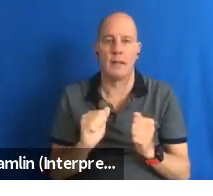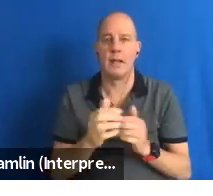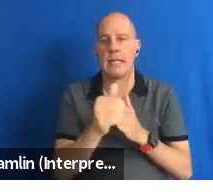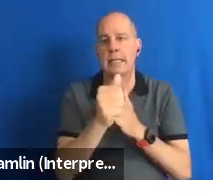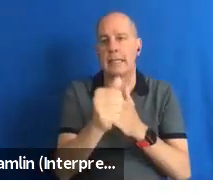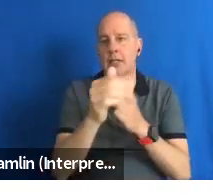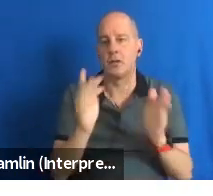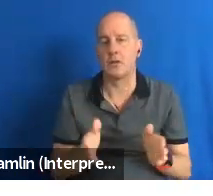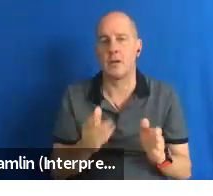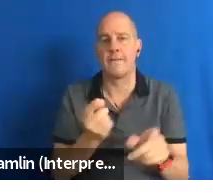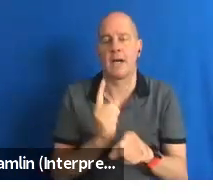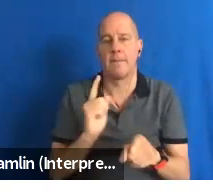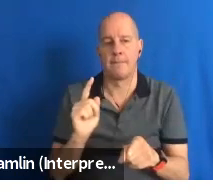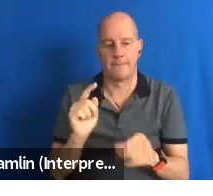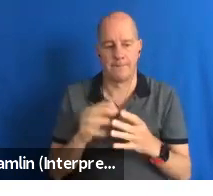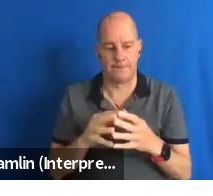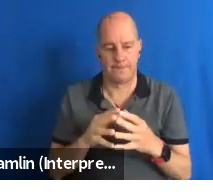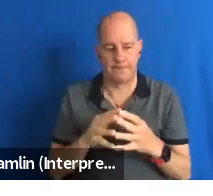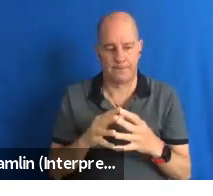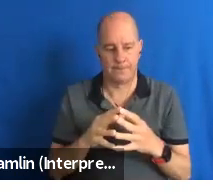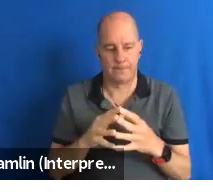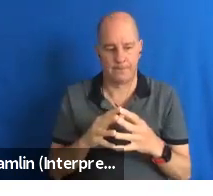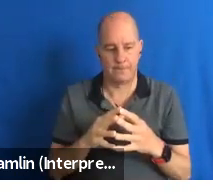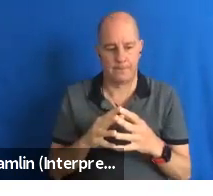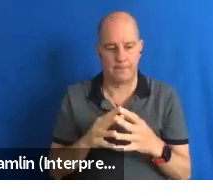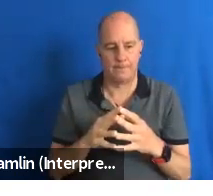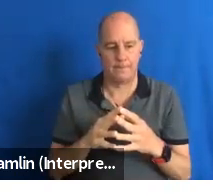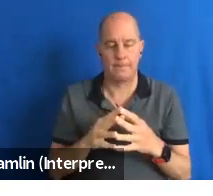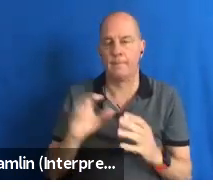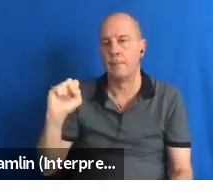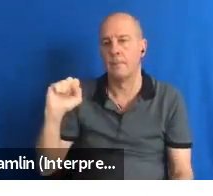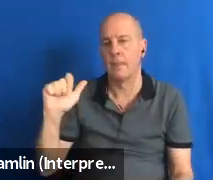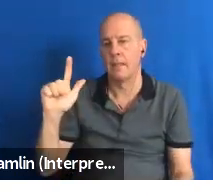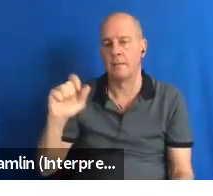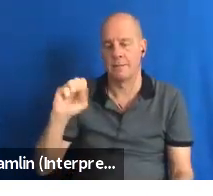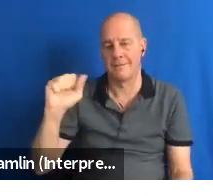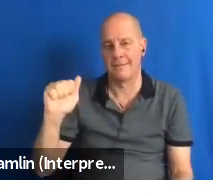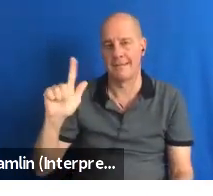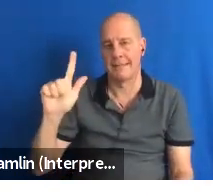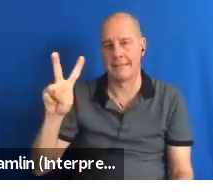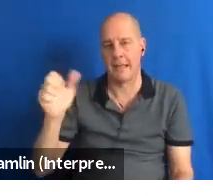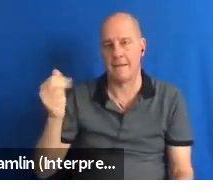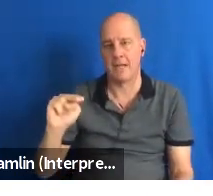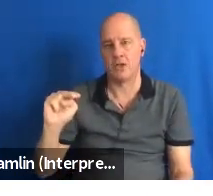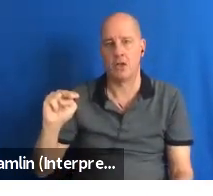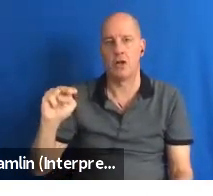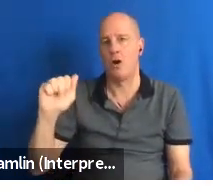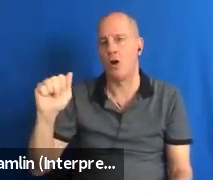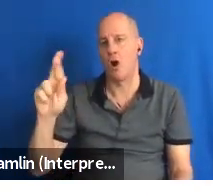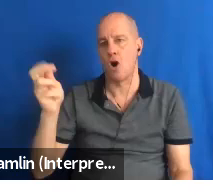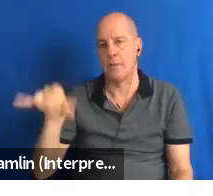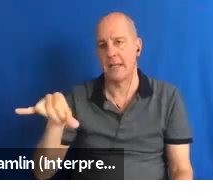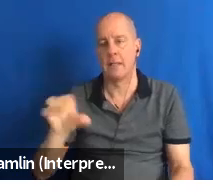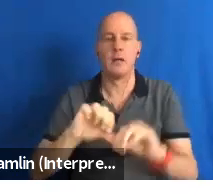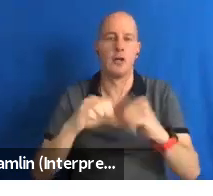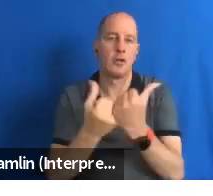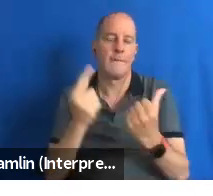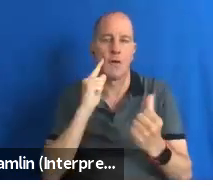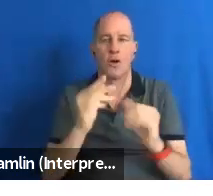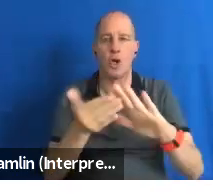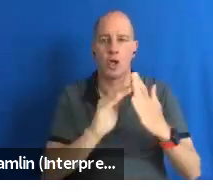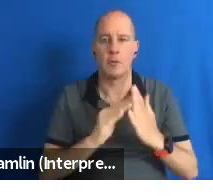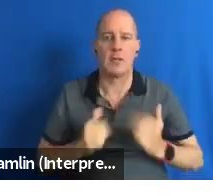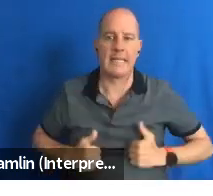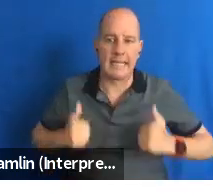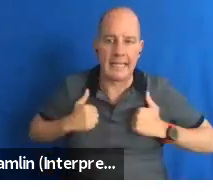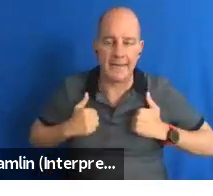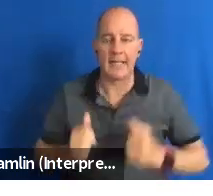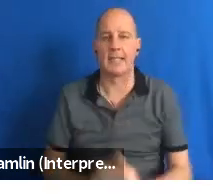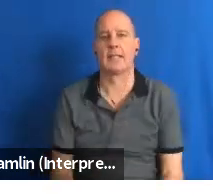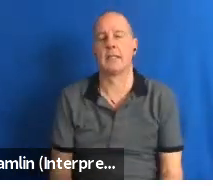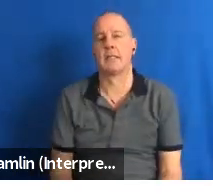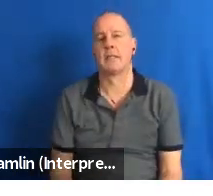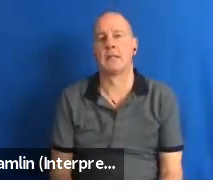at the Salvation Army. We talked to the Association for Community Living. And a